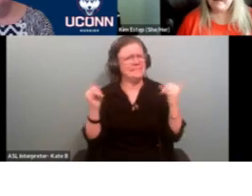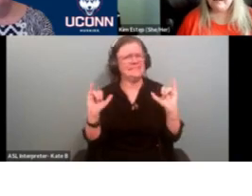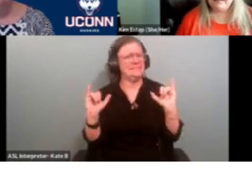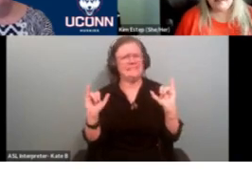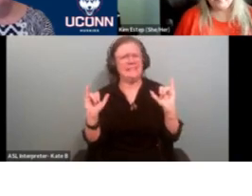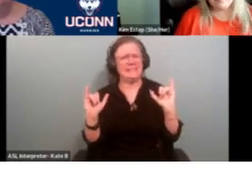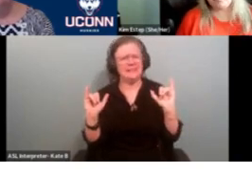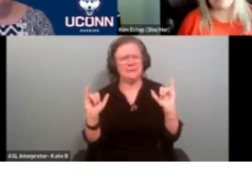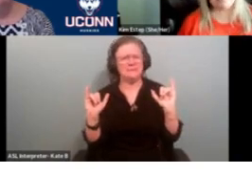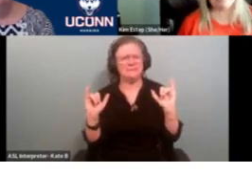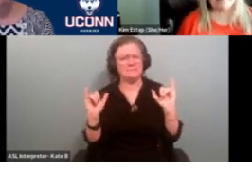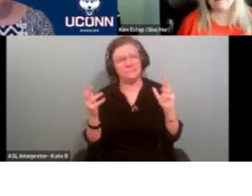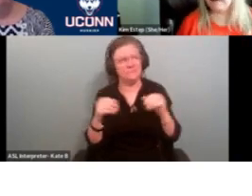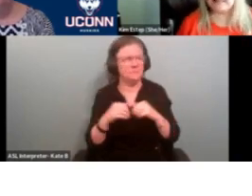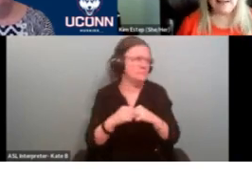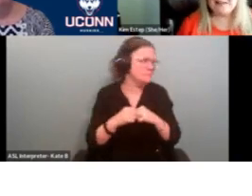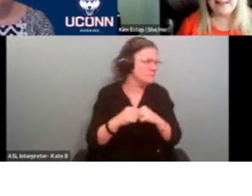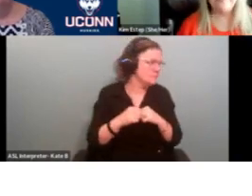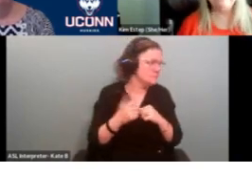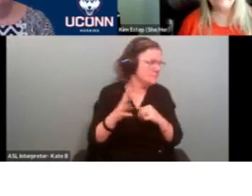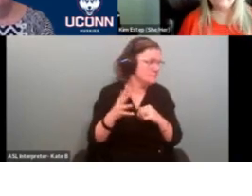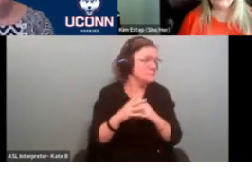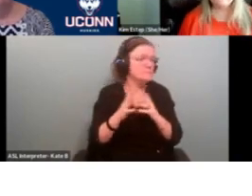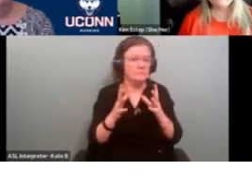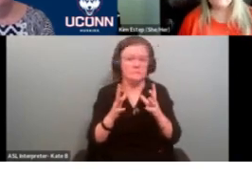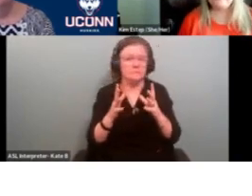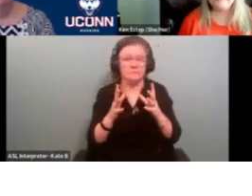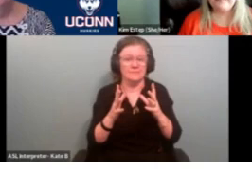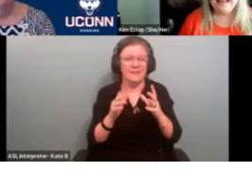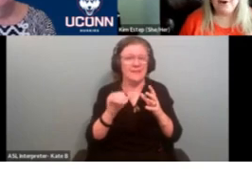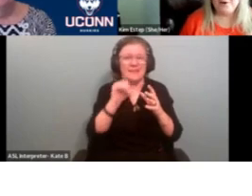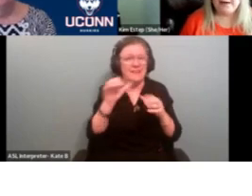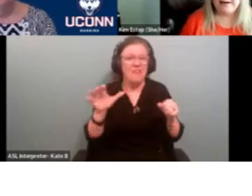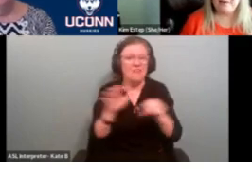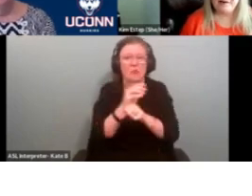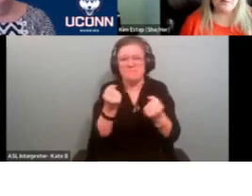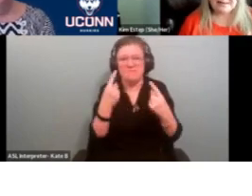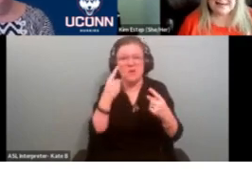bit left, and well, it wasn't a little bit, it's kind of a lot left open to the care coordinator around what does